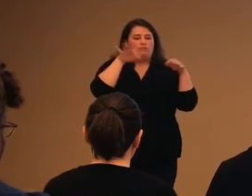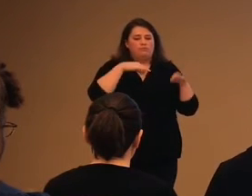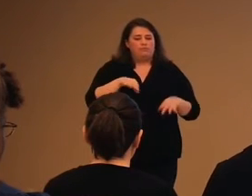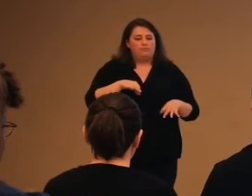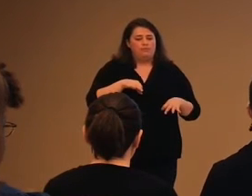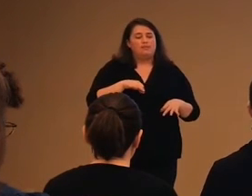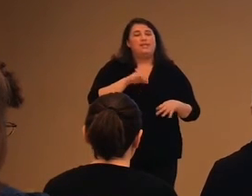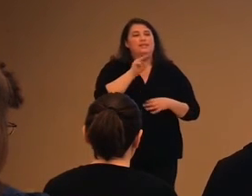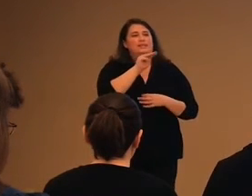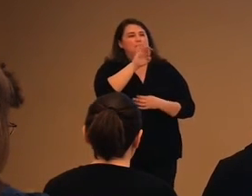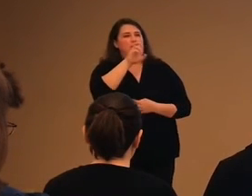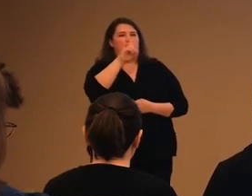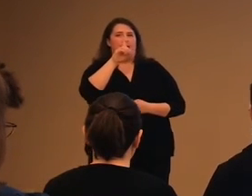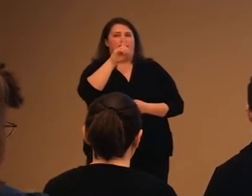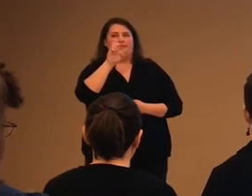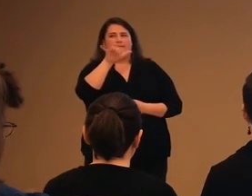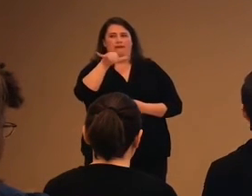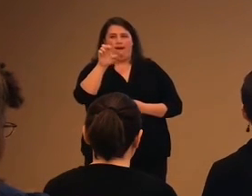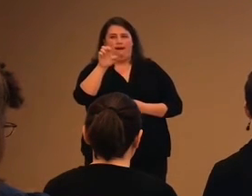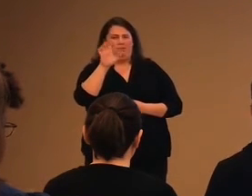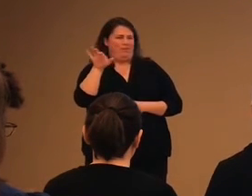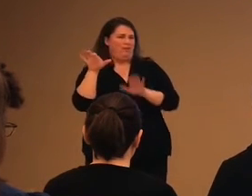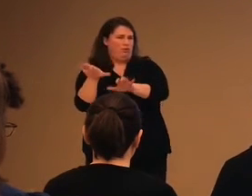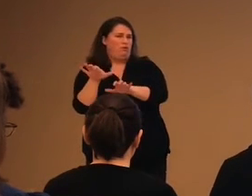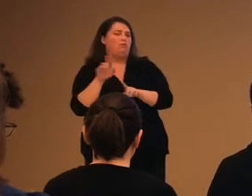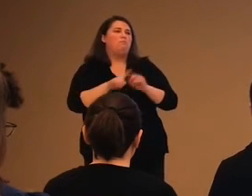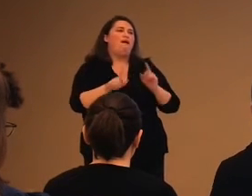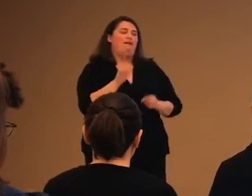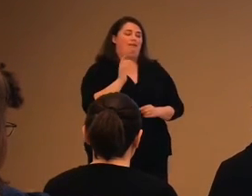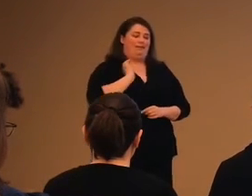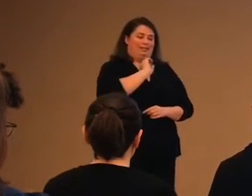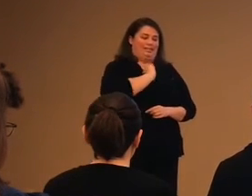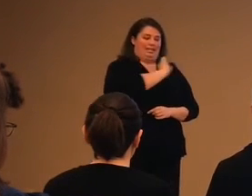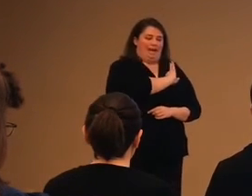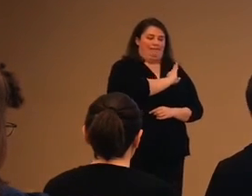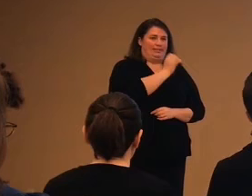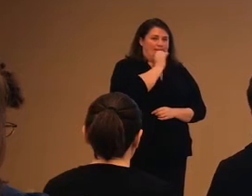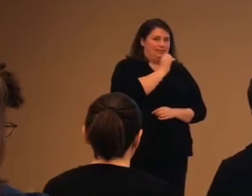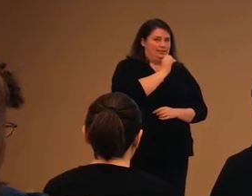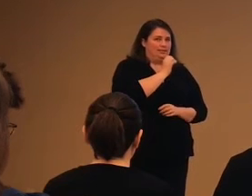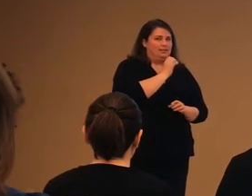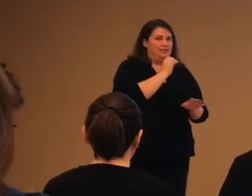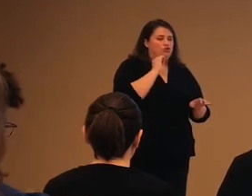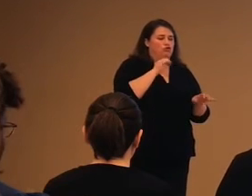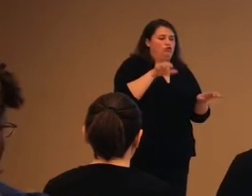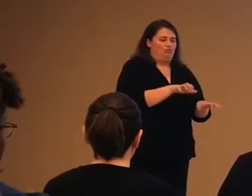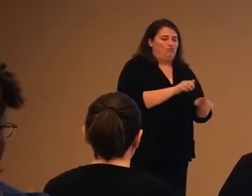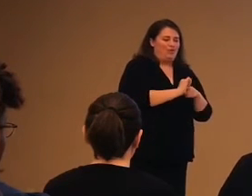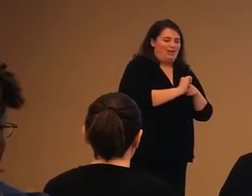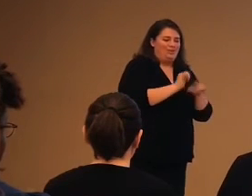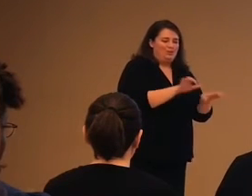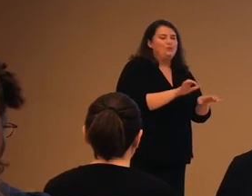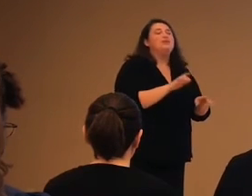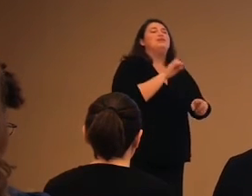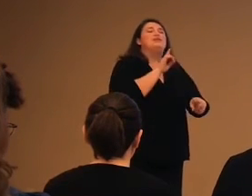But we have some of our staff that is also trained probably not as good as mind's eye, but We're working on